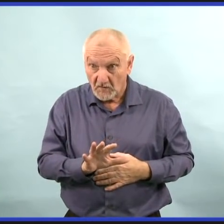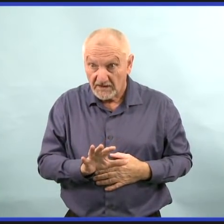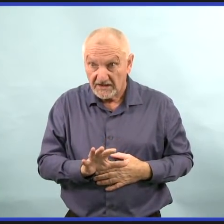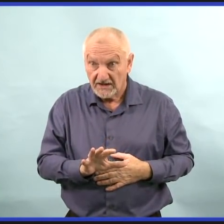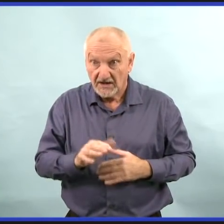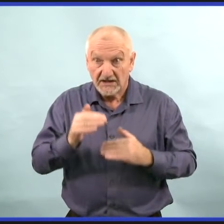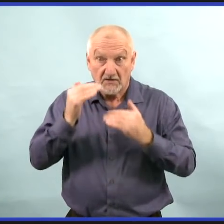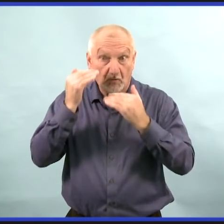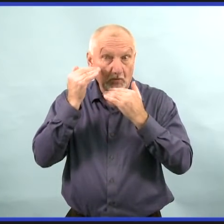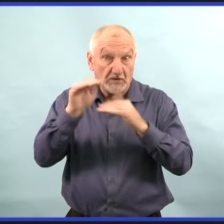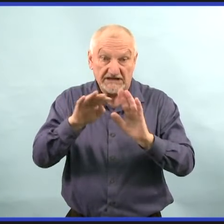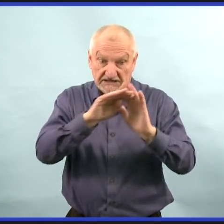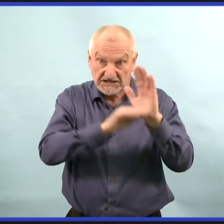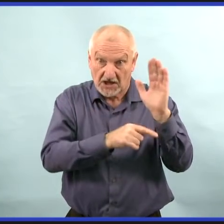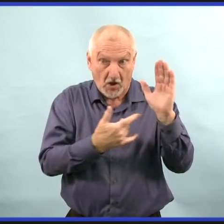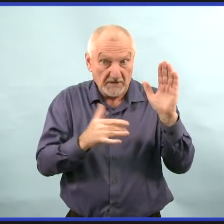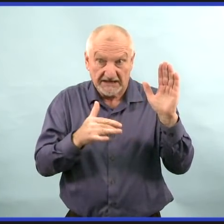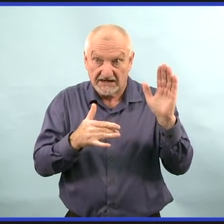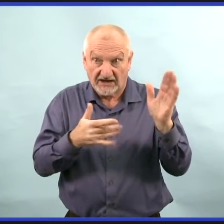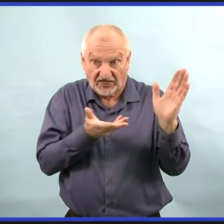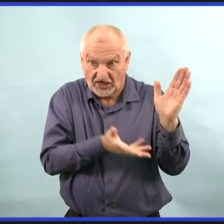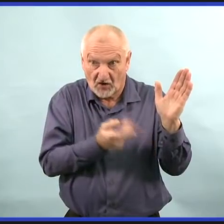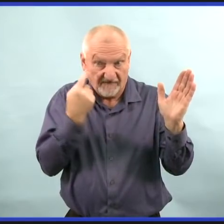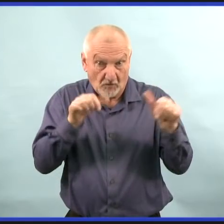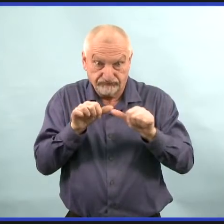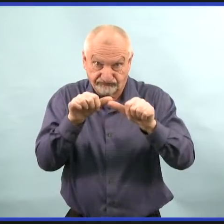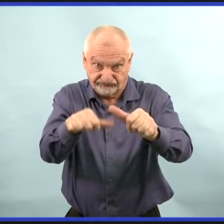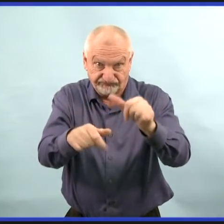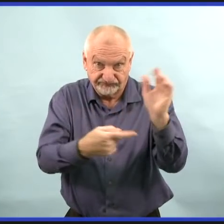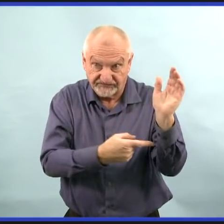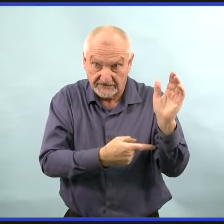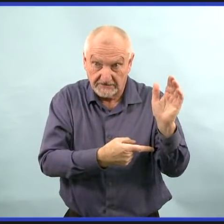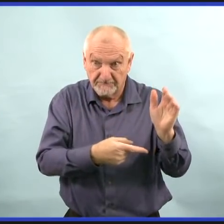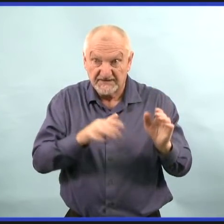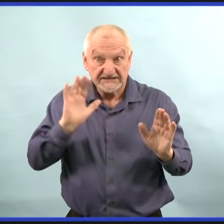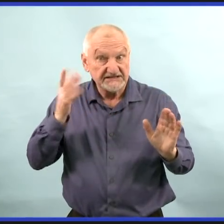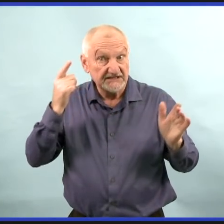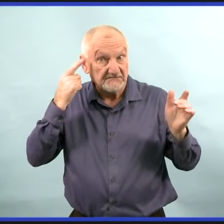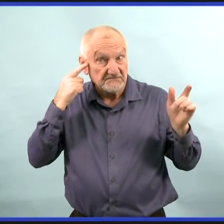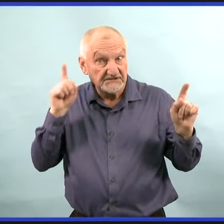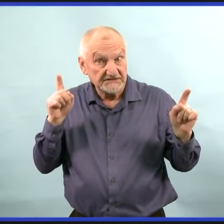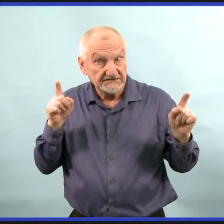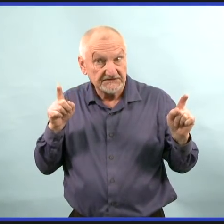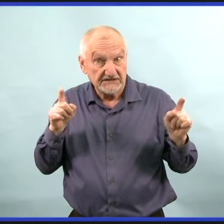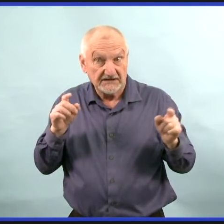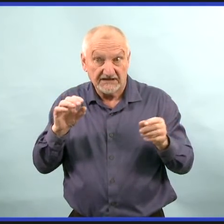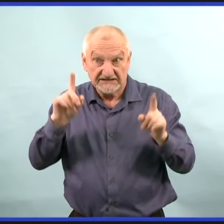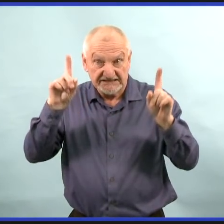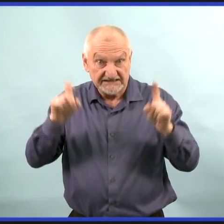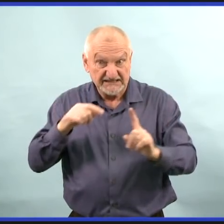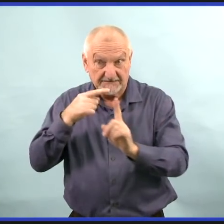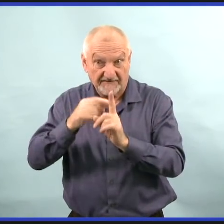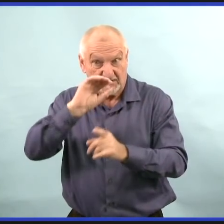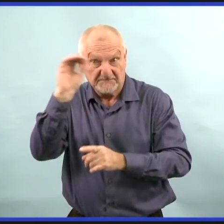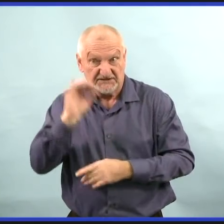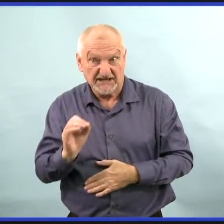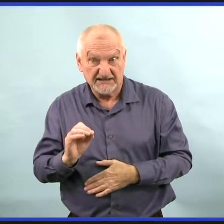weeks don't seem to be working so when you see a test positivity that high the the real concern